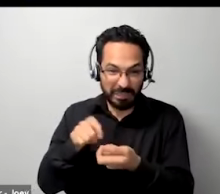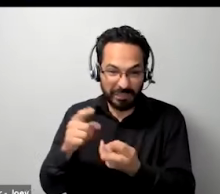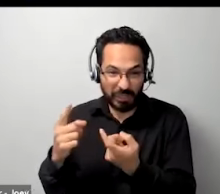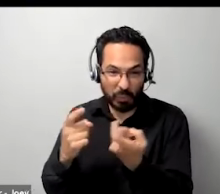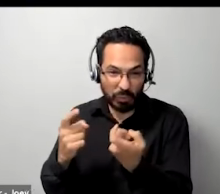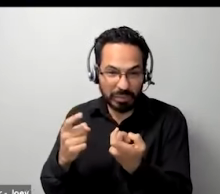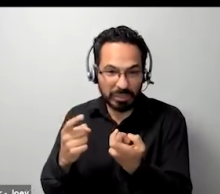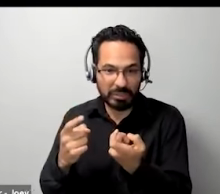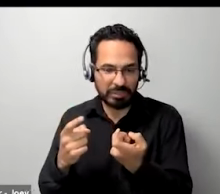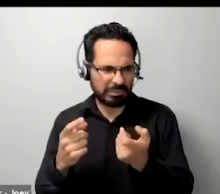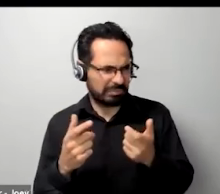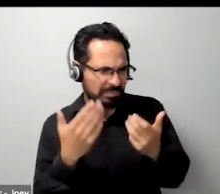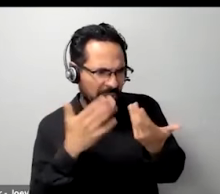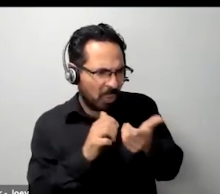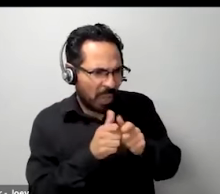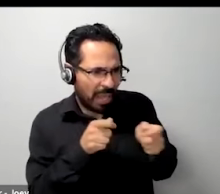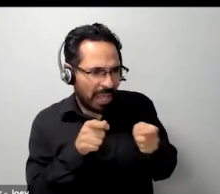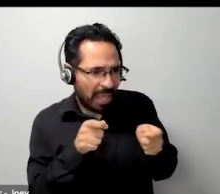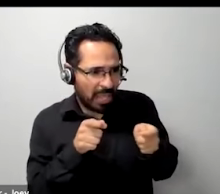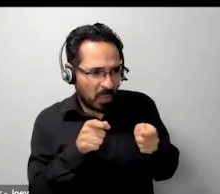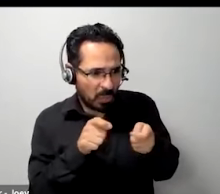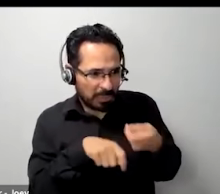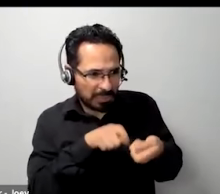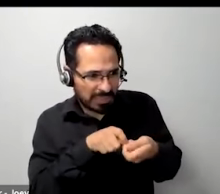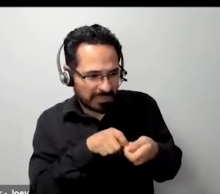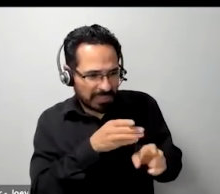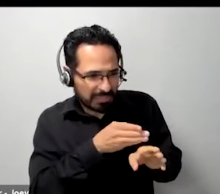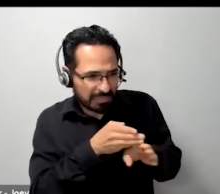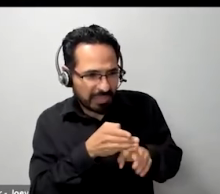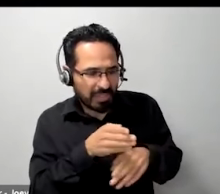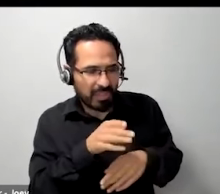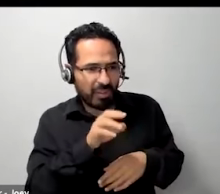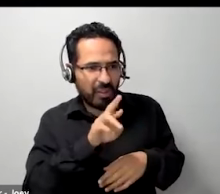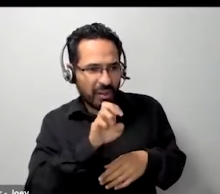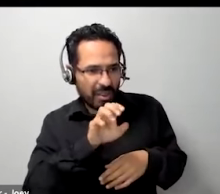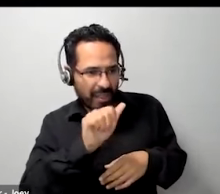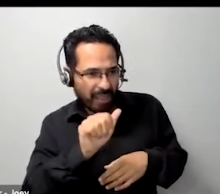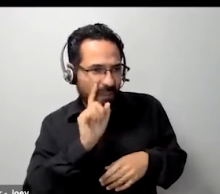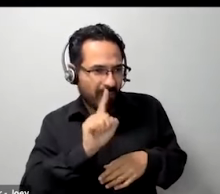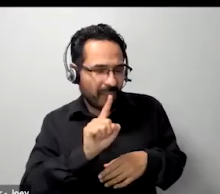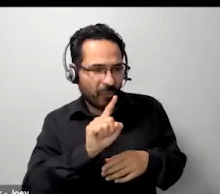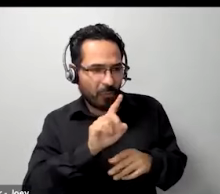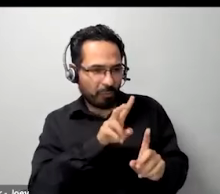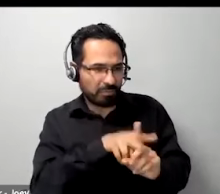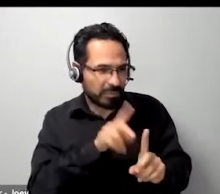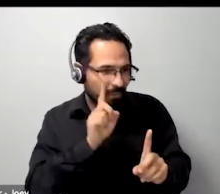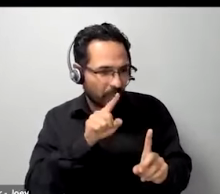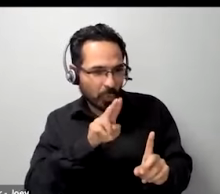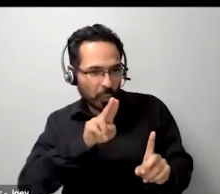how to handle the particular Aria implementation for this particular UI experience.